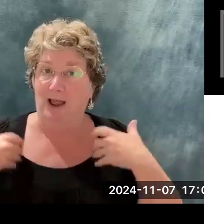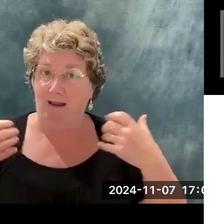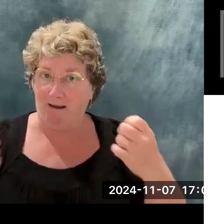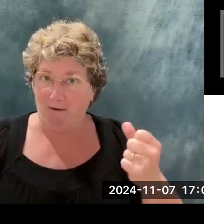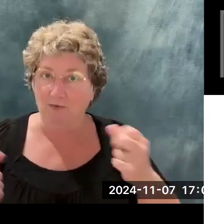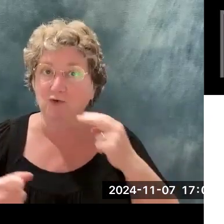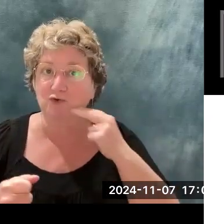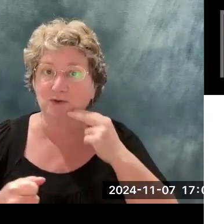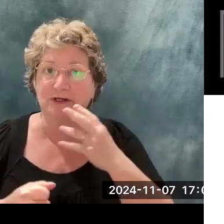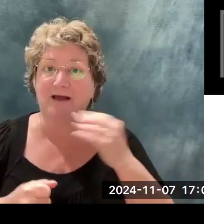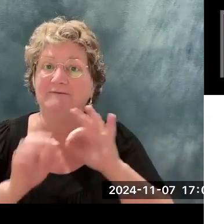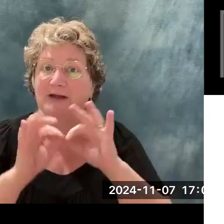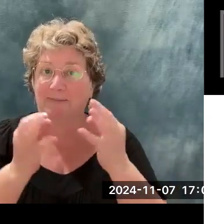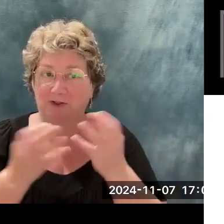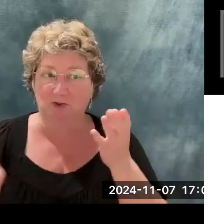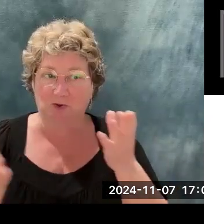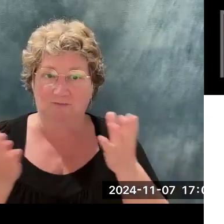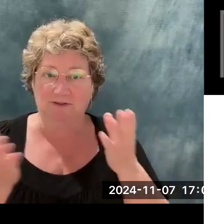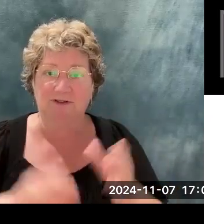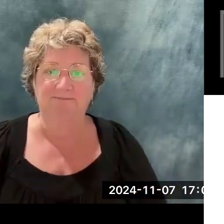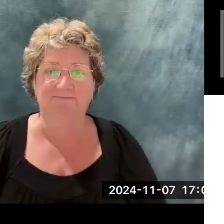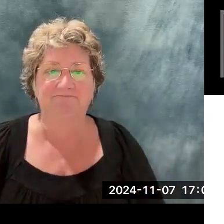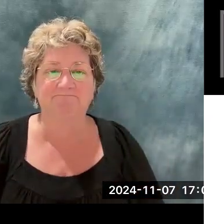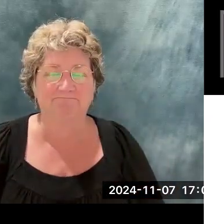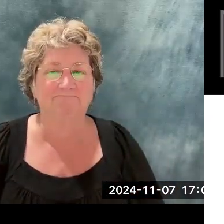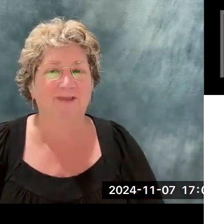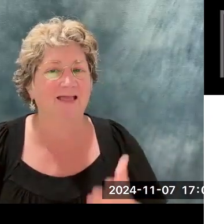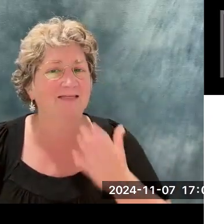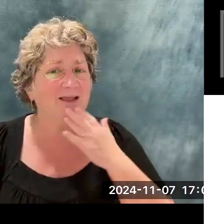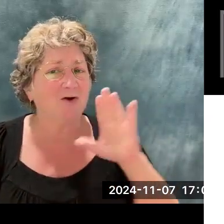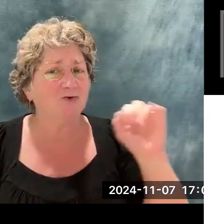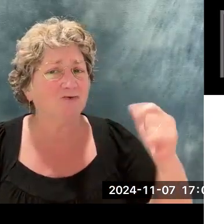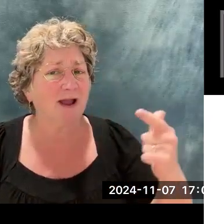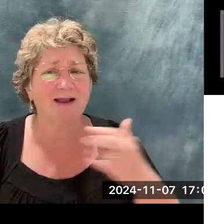Thank you, Craig, and thank you for our partners at CERF for participating tonight.